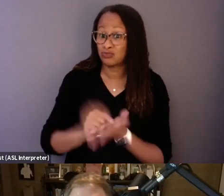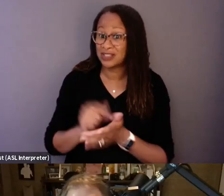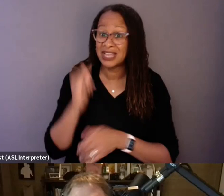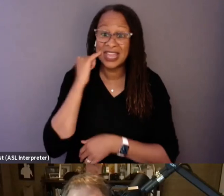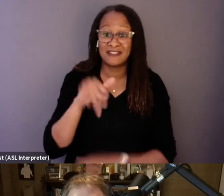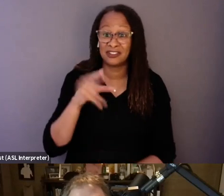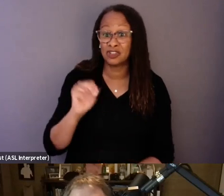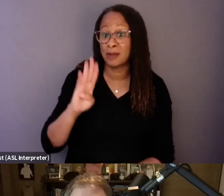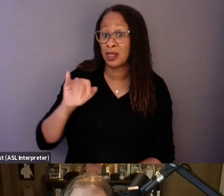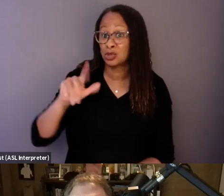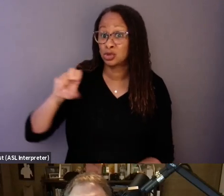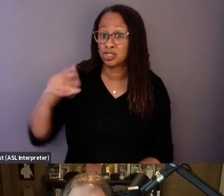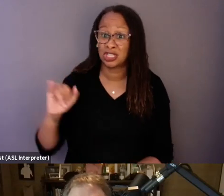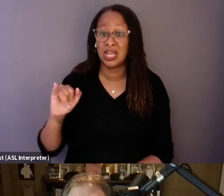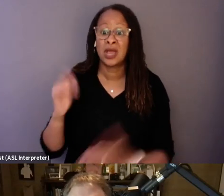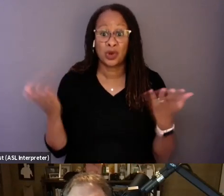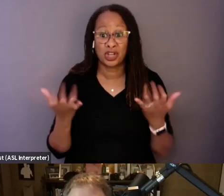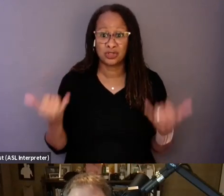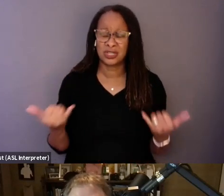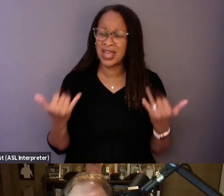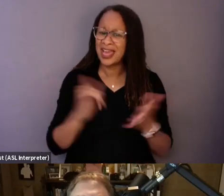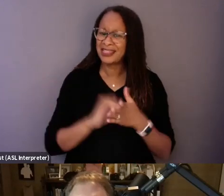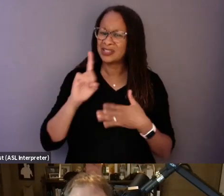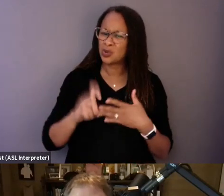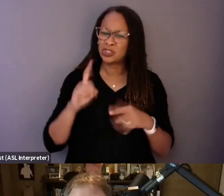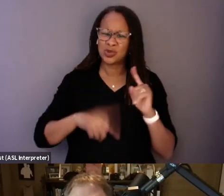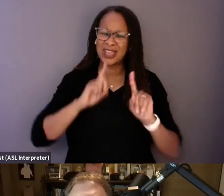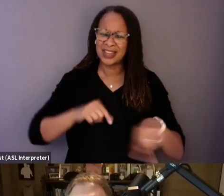were around today and, of course, that's a question you can't answer. What would he be doing?